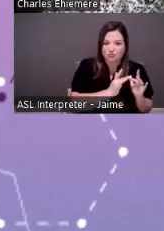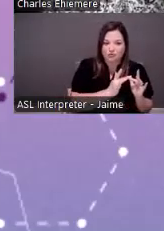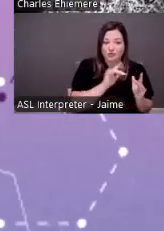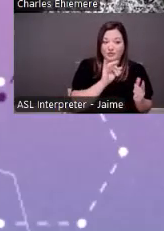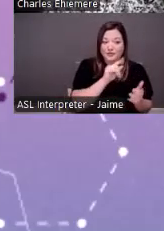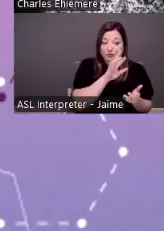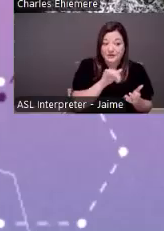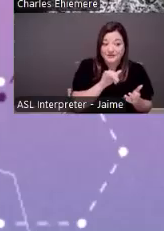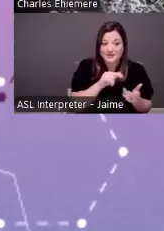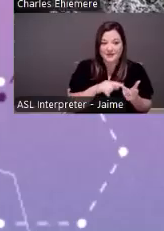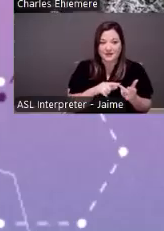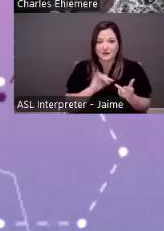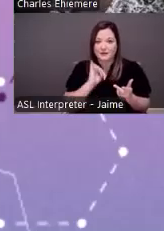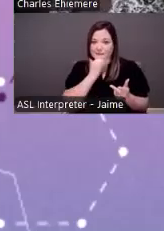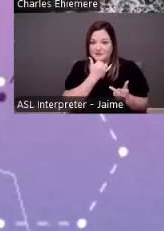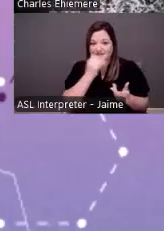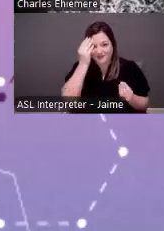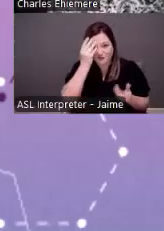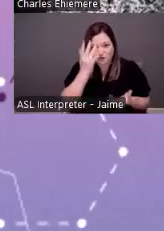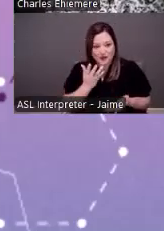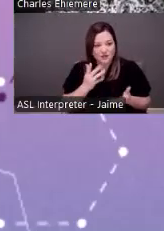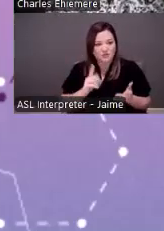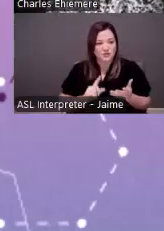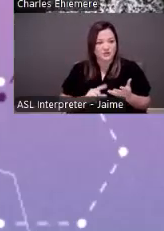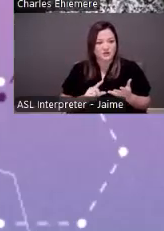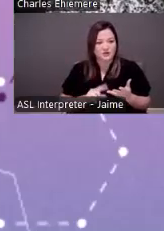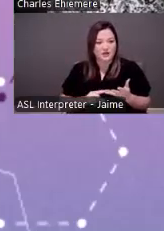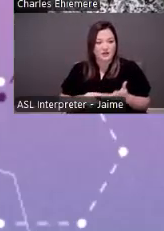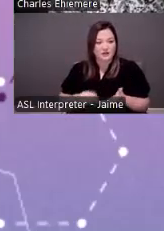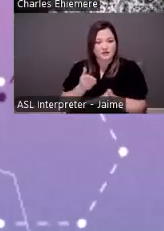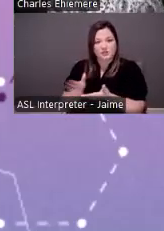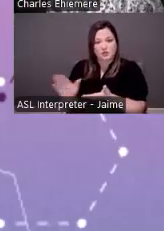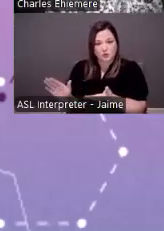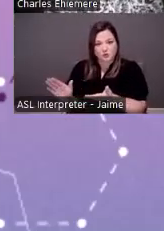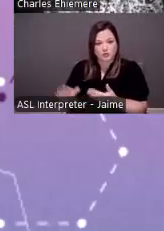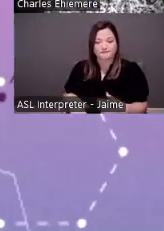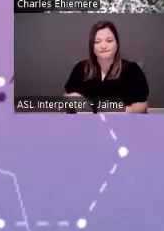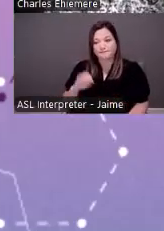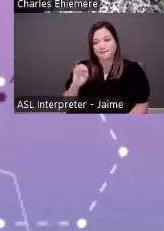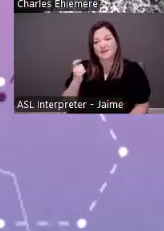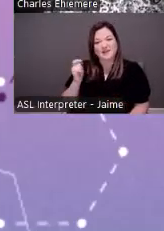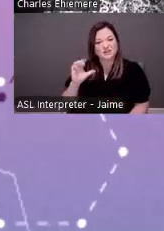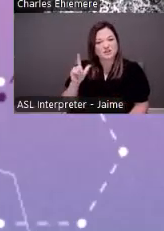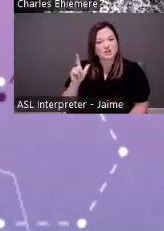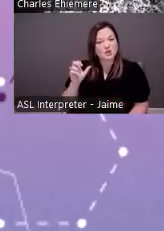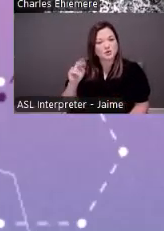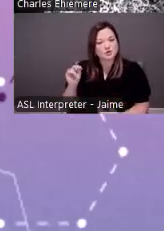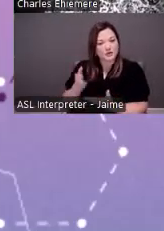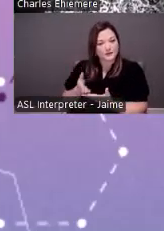So exclusion could be in the form of low access